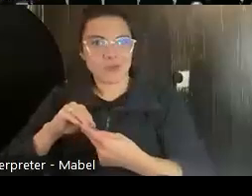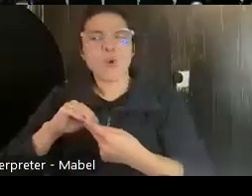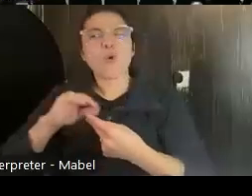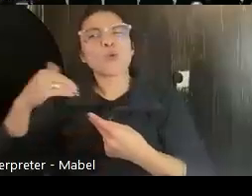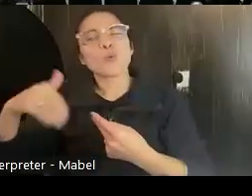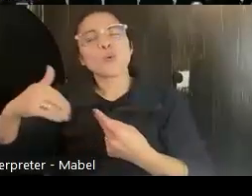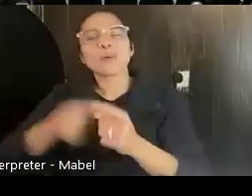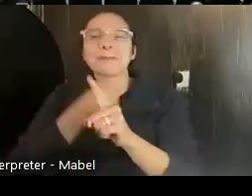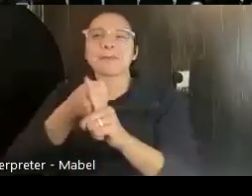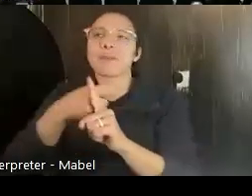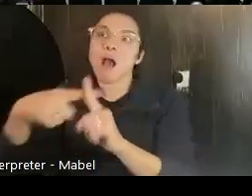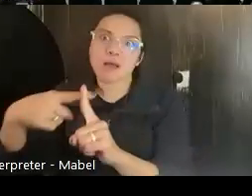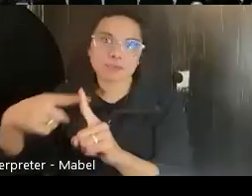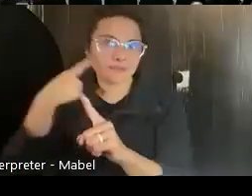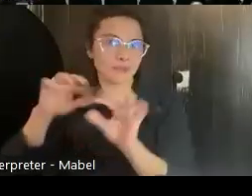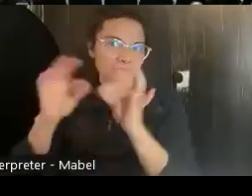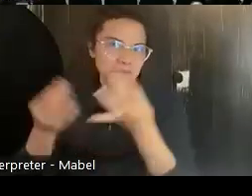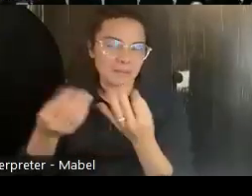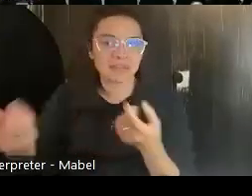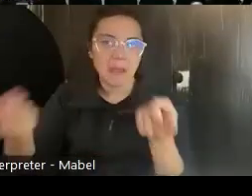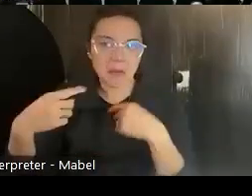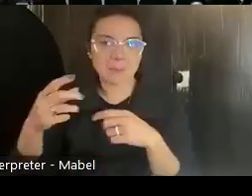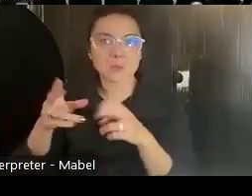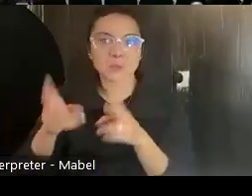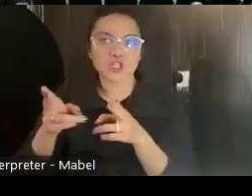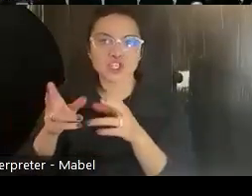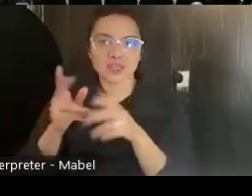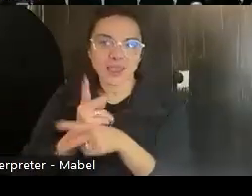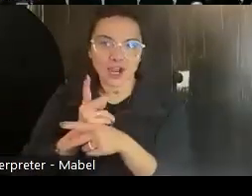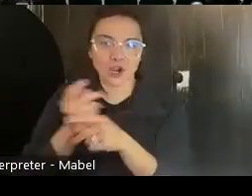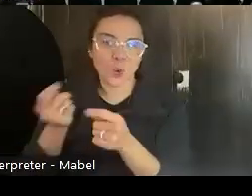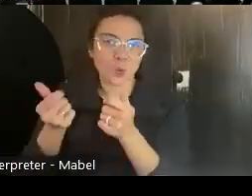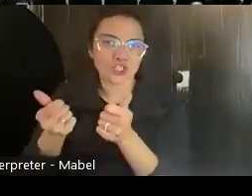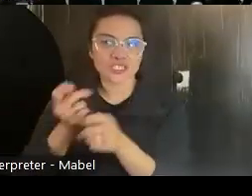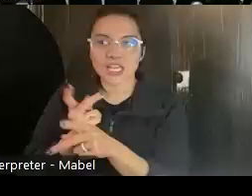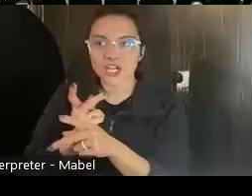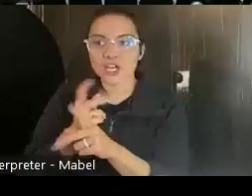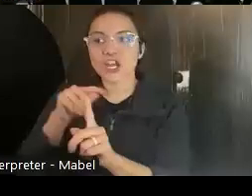Care and when someone leaves the Urgent Care it doesn't mean that they're done with us family uh